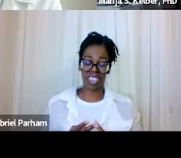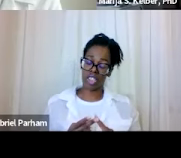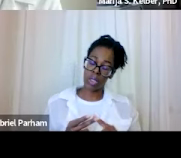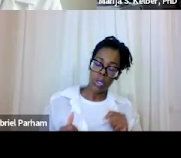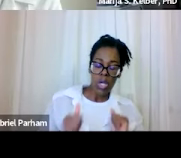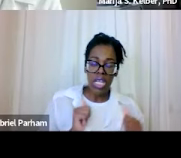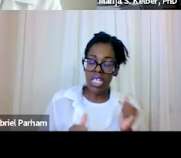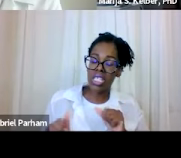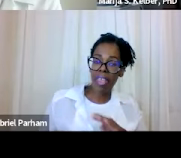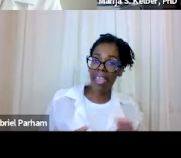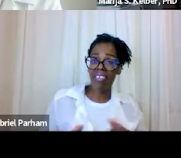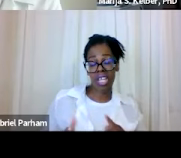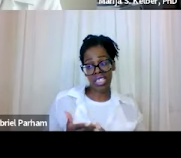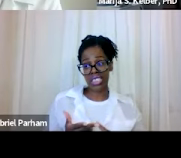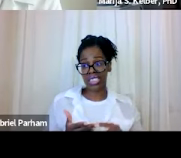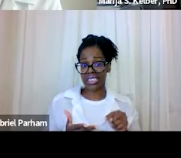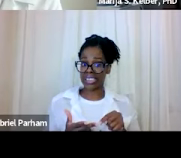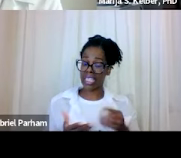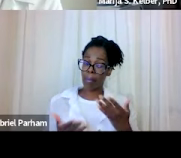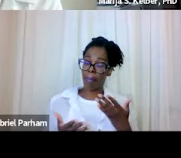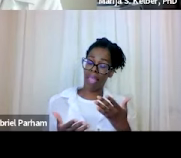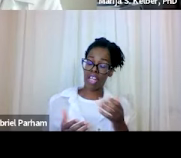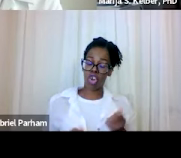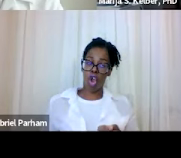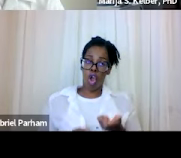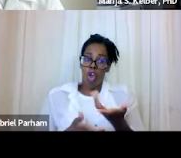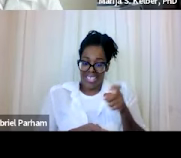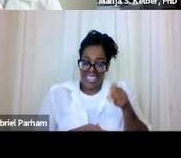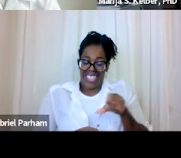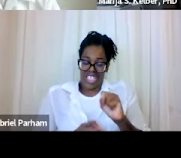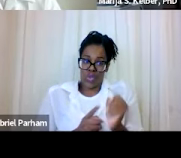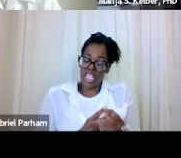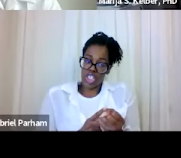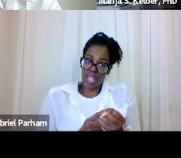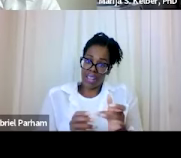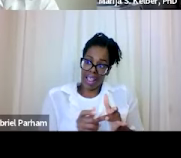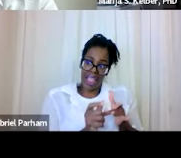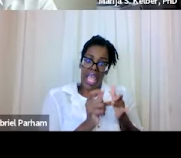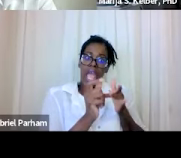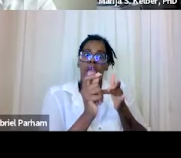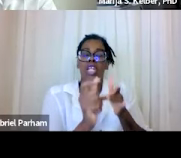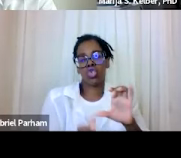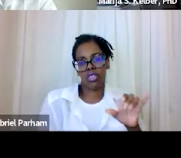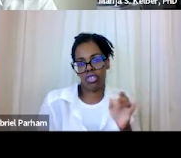which could have been what landed them in the situation that led them into the criminal justice system.